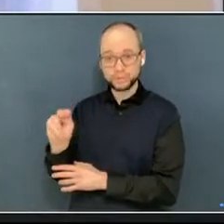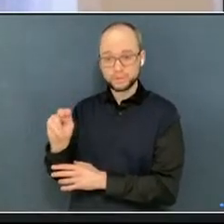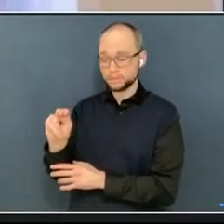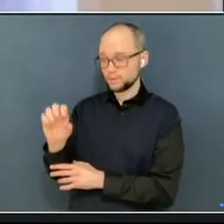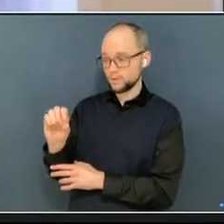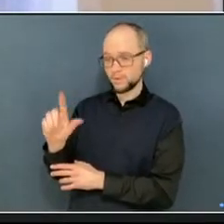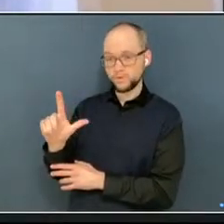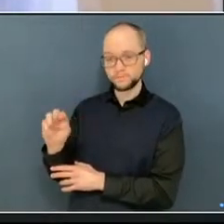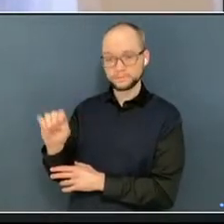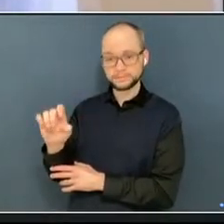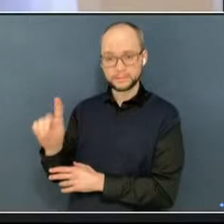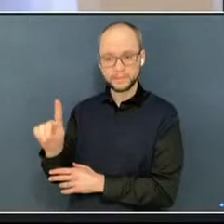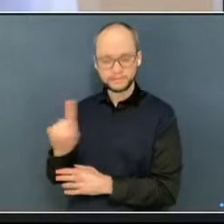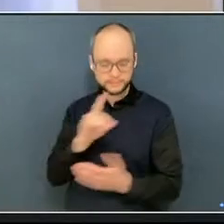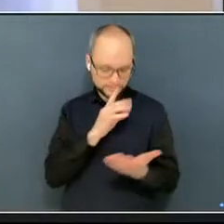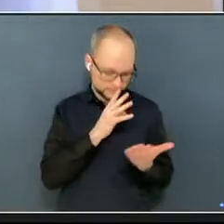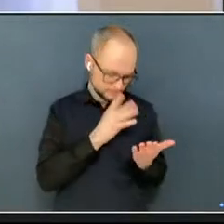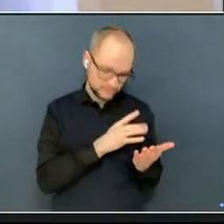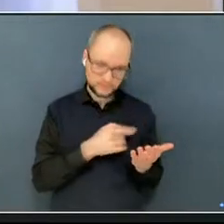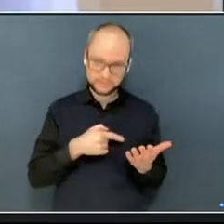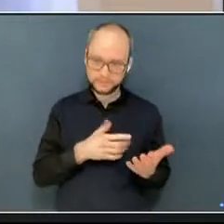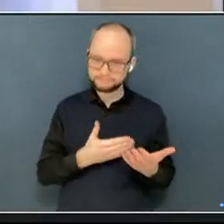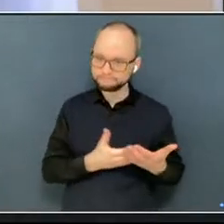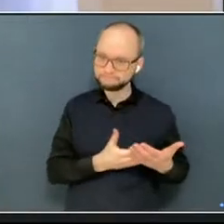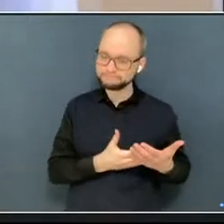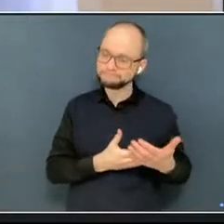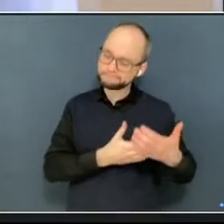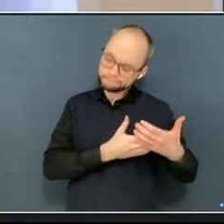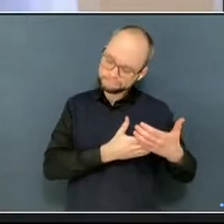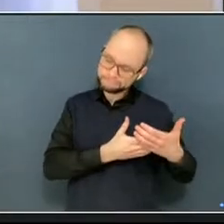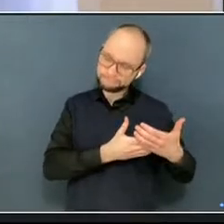We had been walking through the meadows one Sunday evening and I had grown tired so father